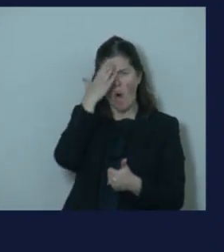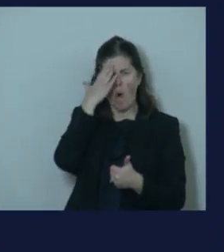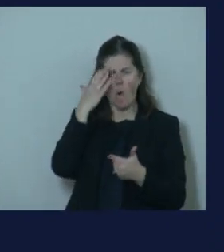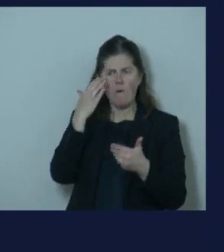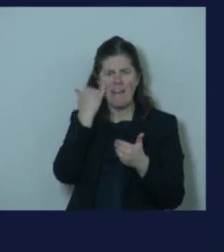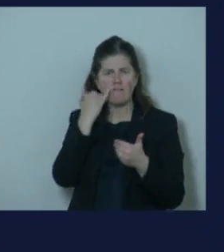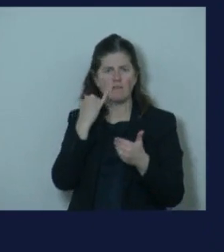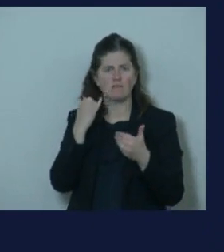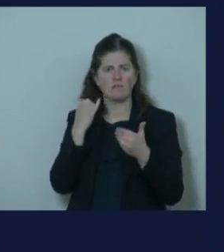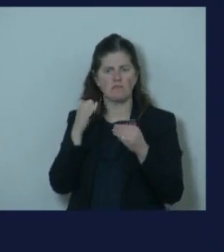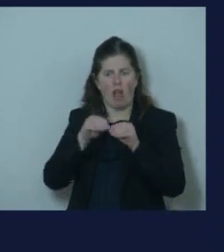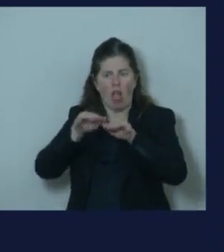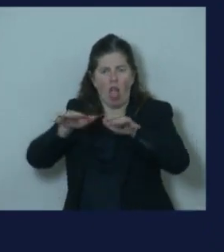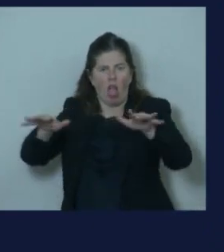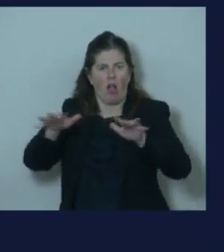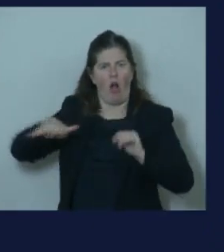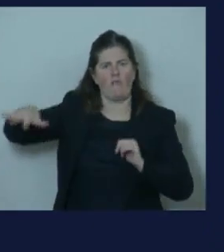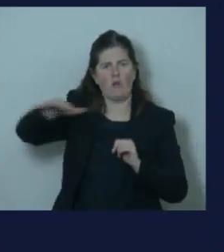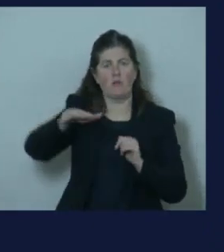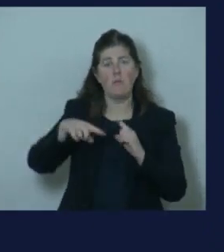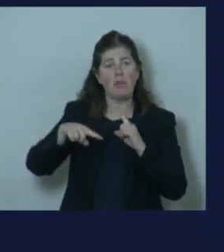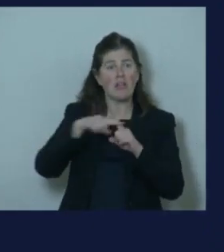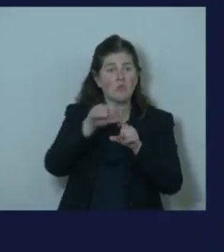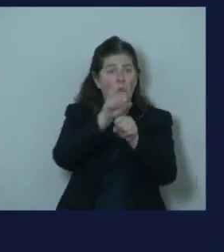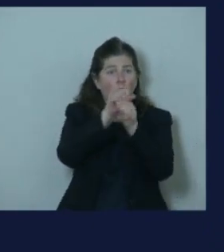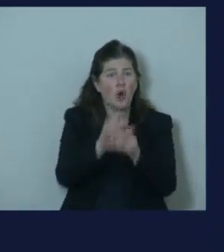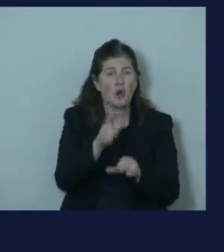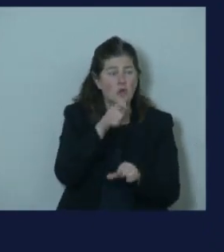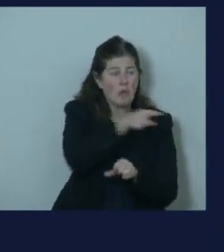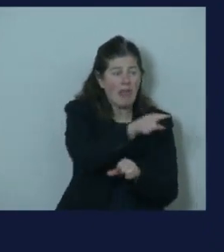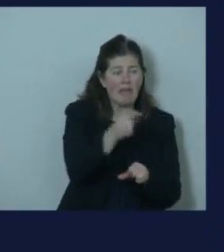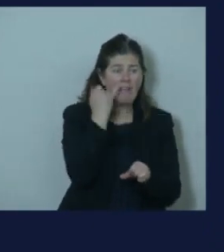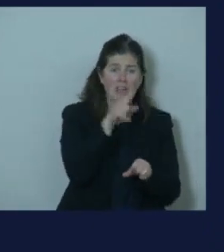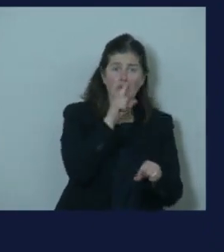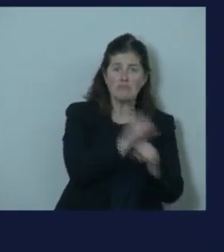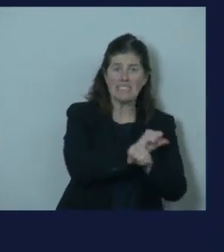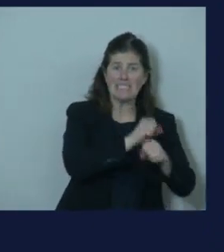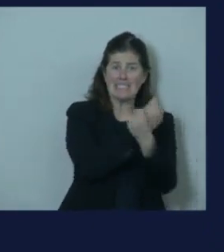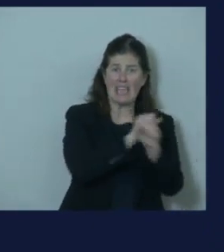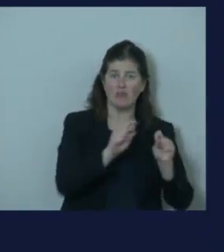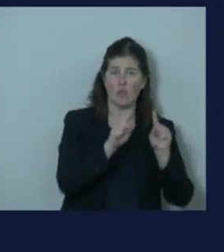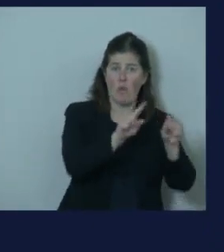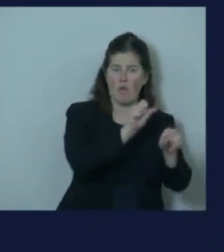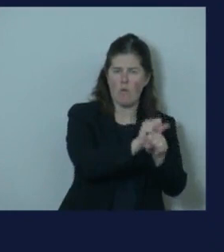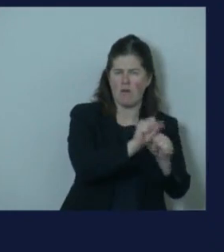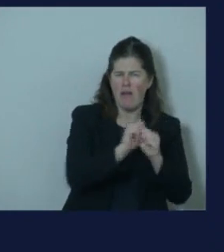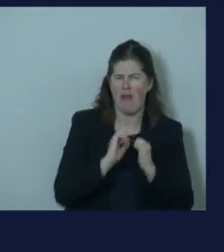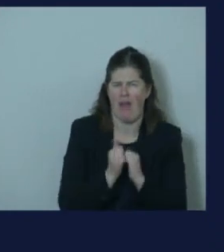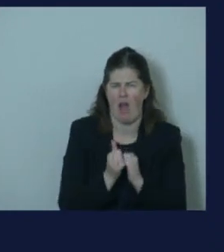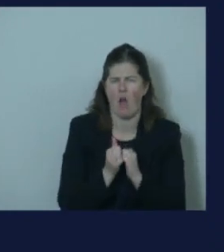ARE YOU SAFE TO VISIT A NEIGHBOR? WE NEED TO KNOW ABOUT THE PREVALENCE. HOW DO WE DO THAT?